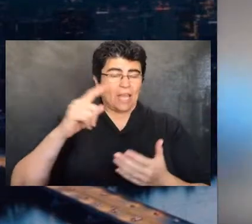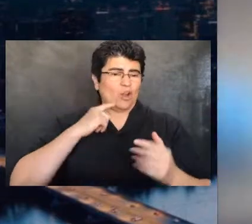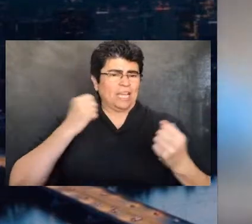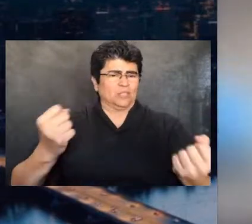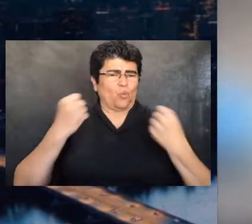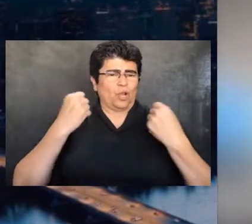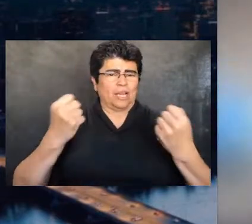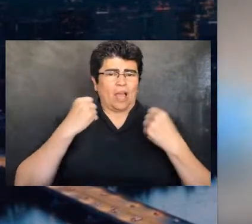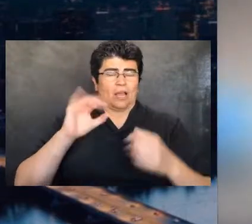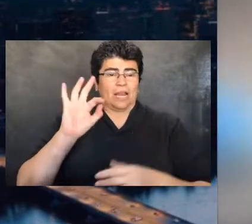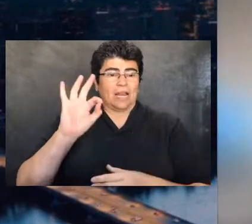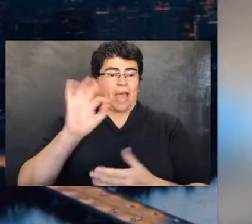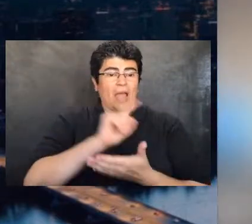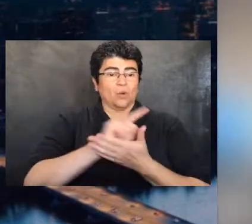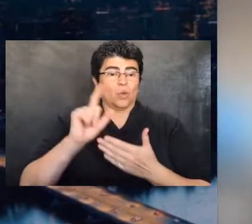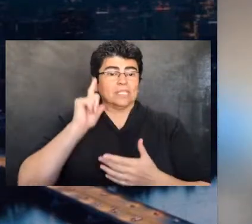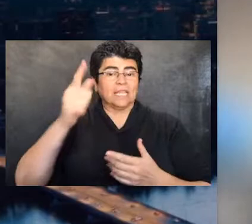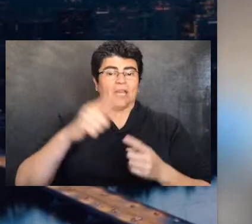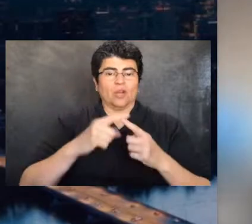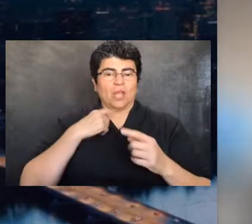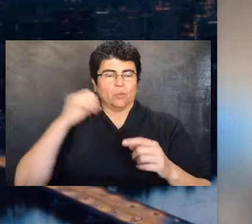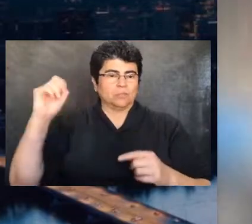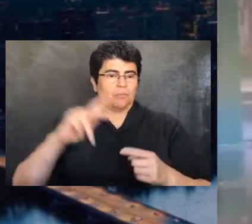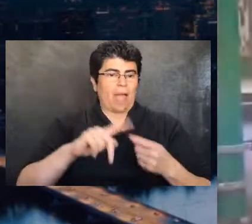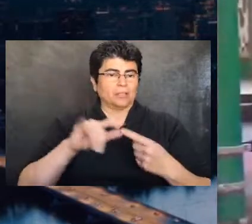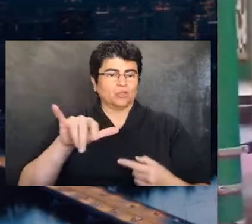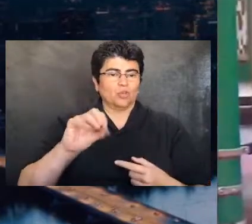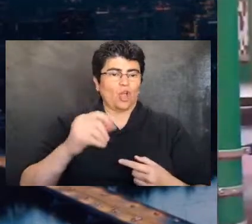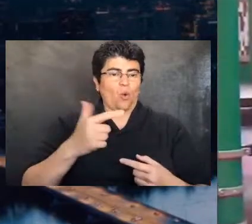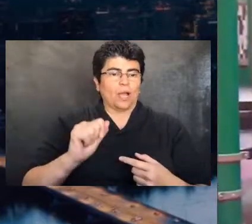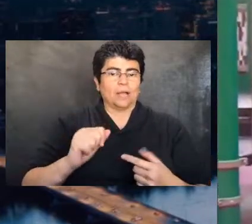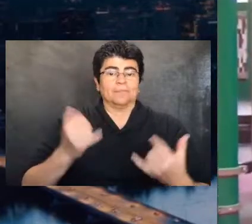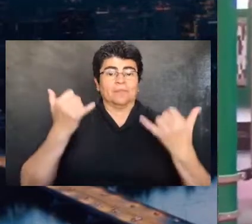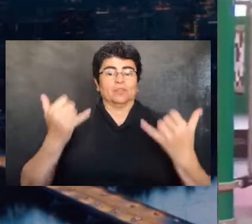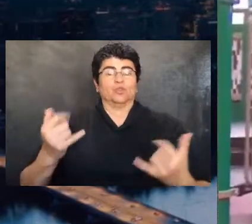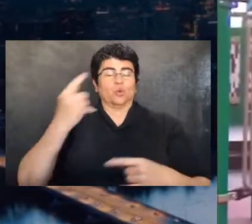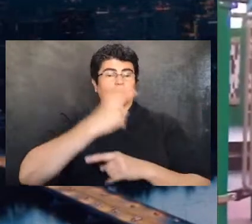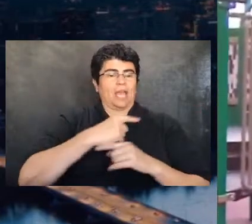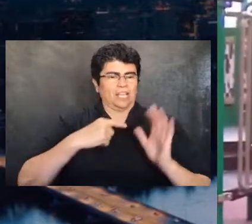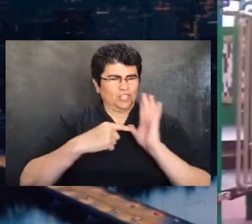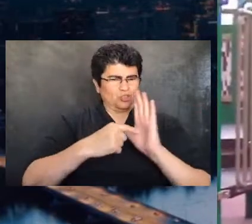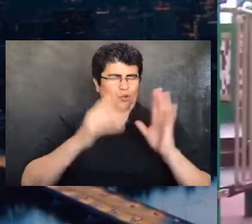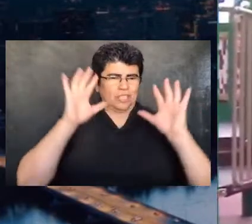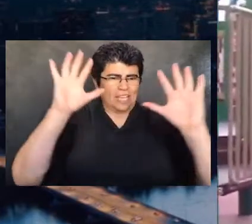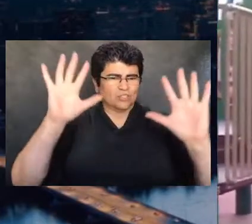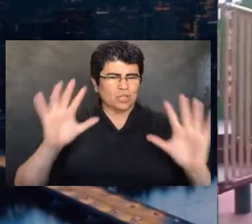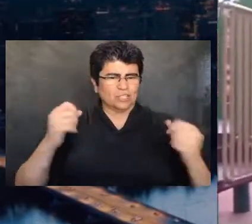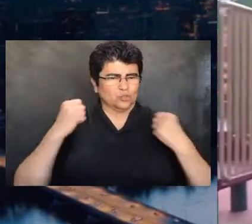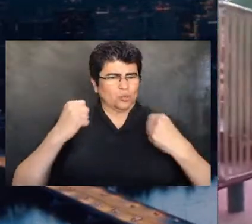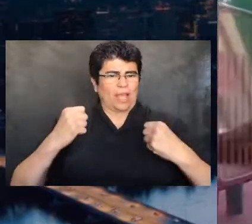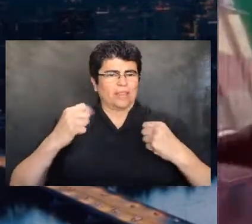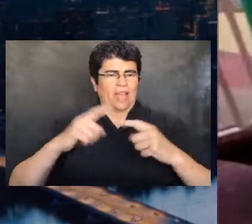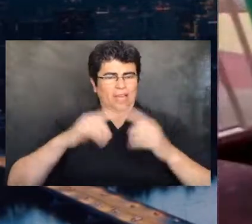Nine weeks after the accident, he was back to yoga. Today, he displays extraordinary strength and determination.